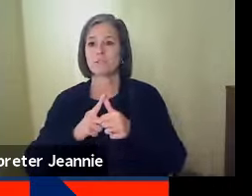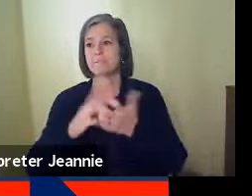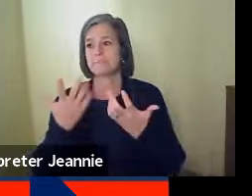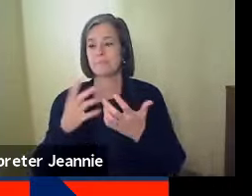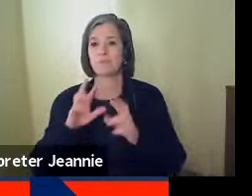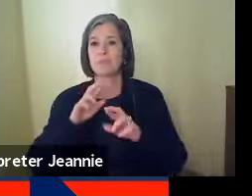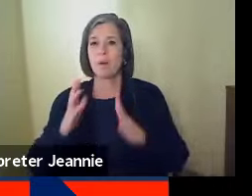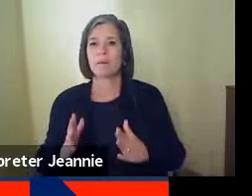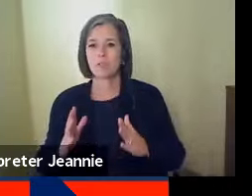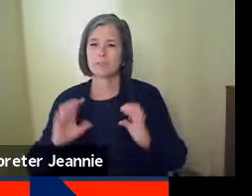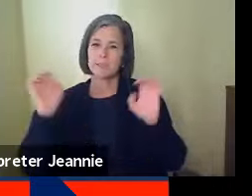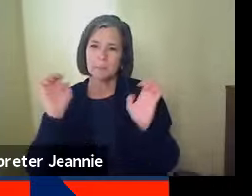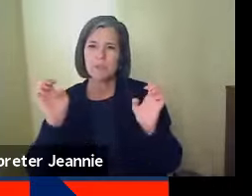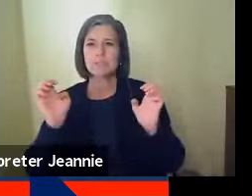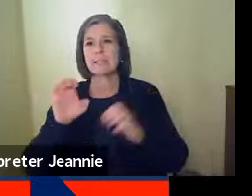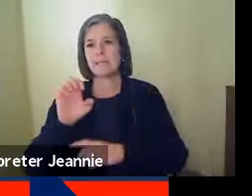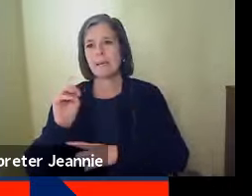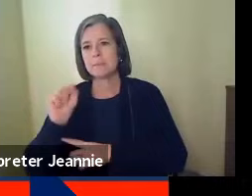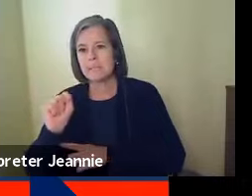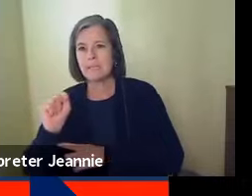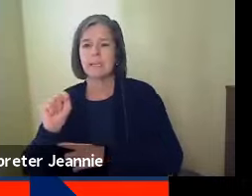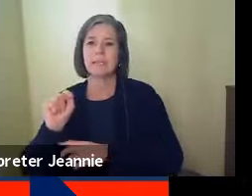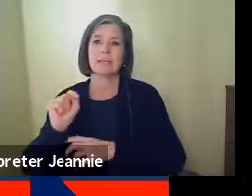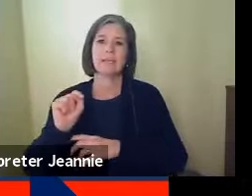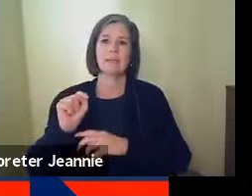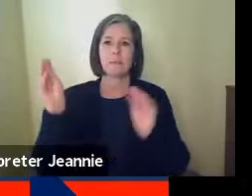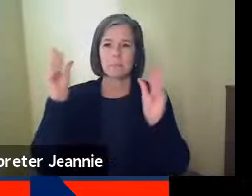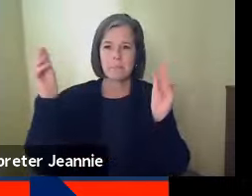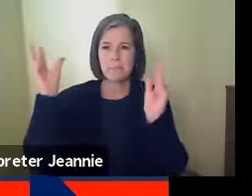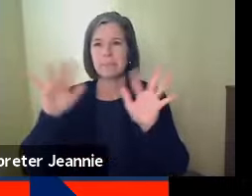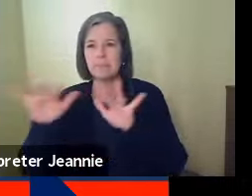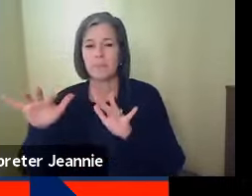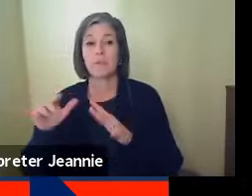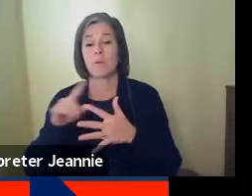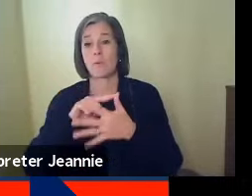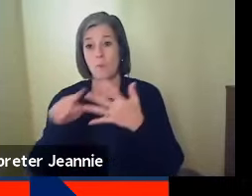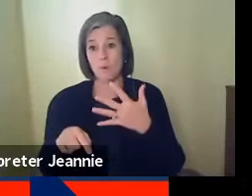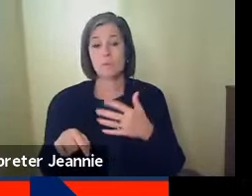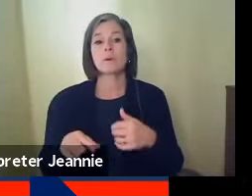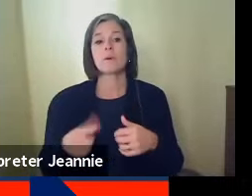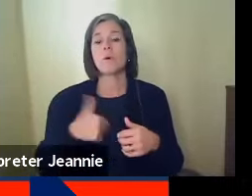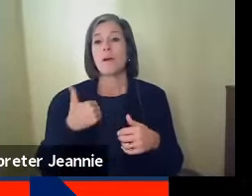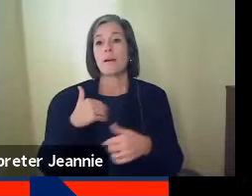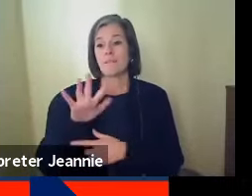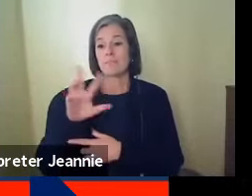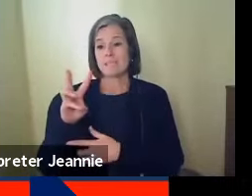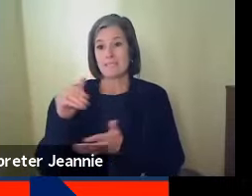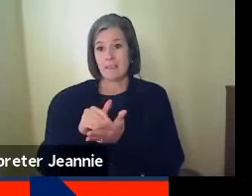We anticipate there is 450,000 of those individuals. As I mentioned, we have 56,000 doses of vaccine today.